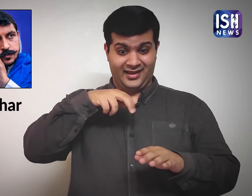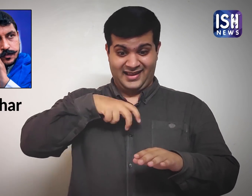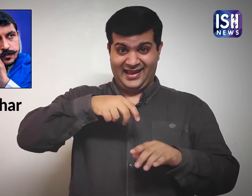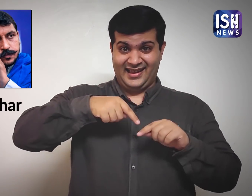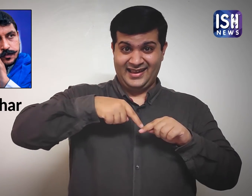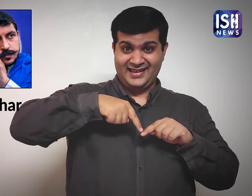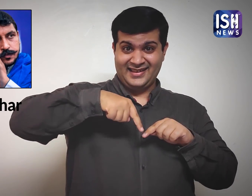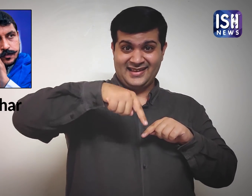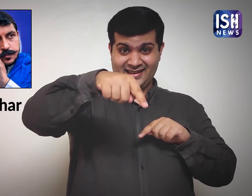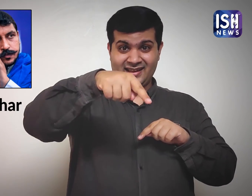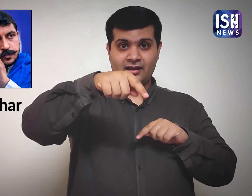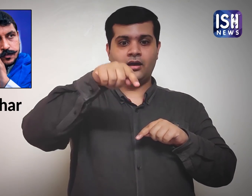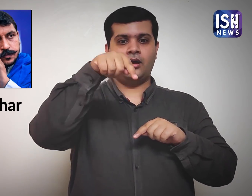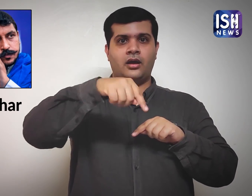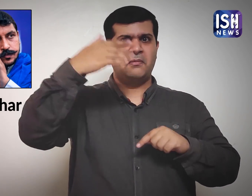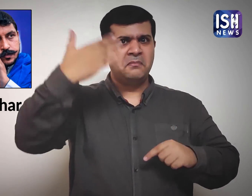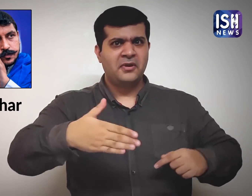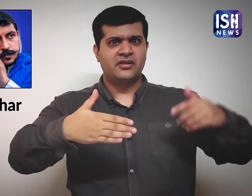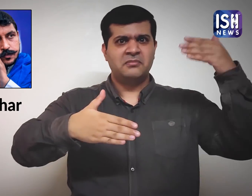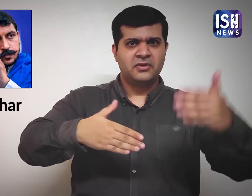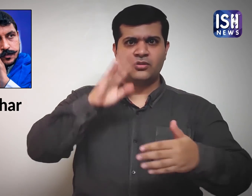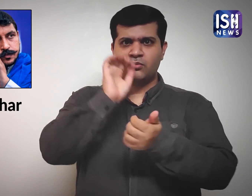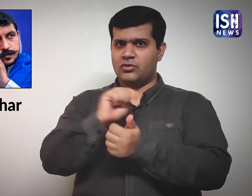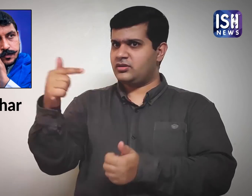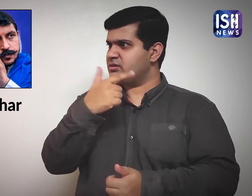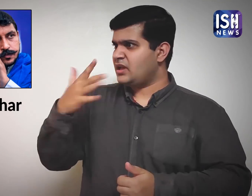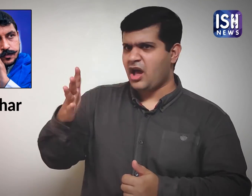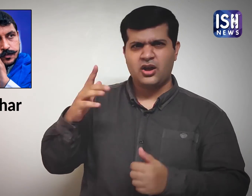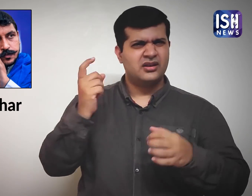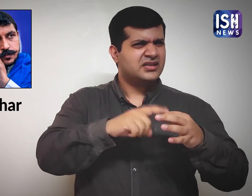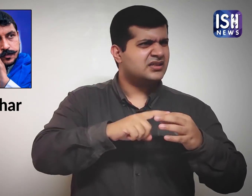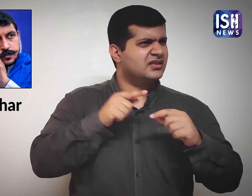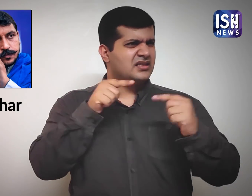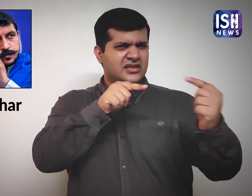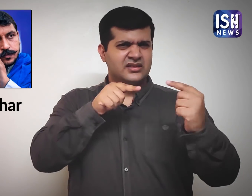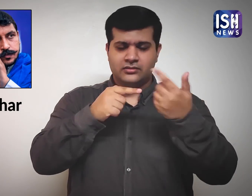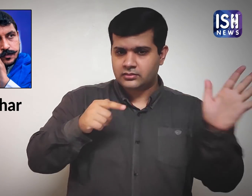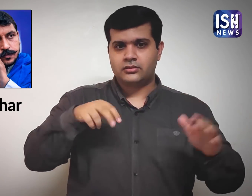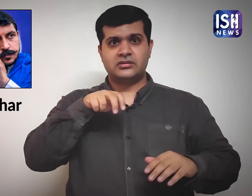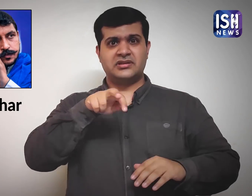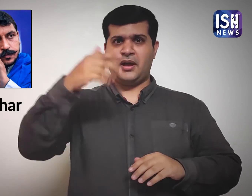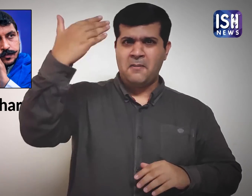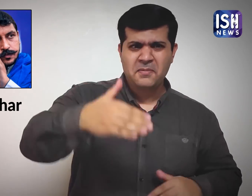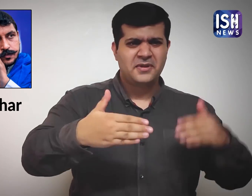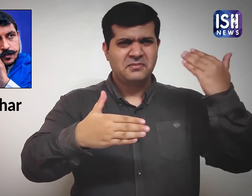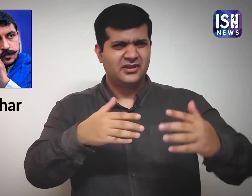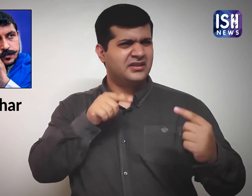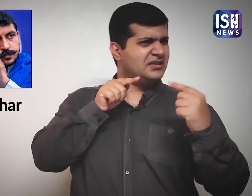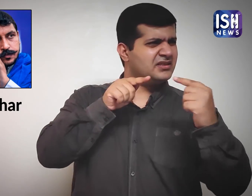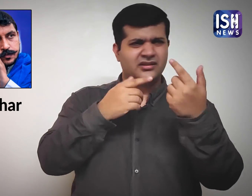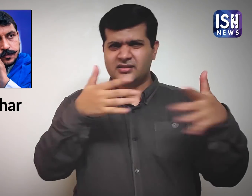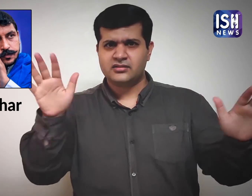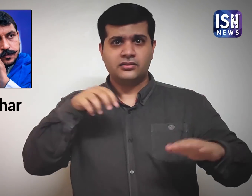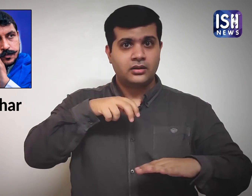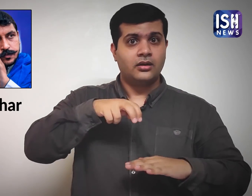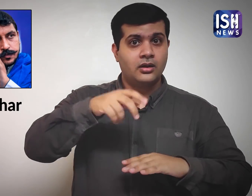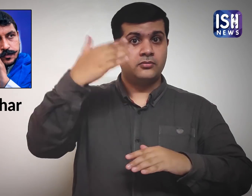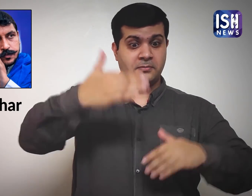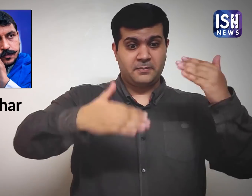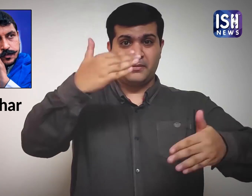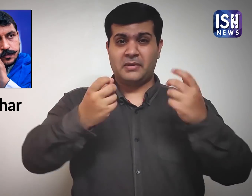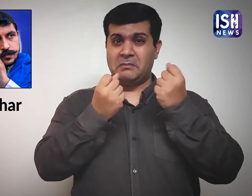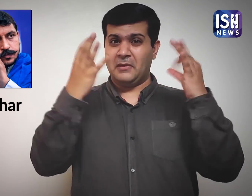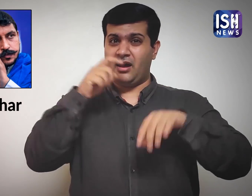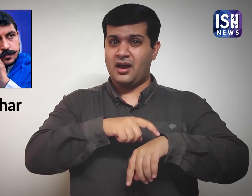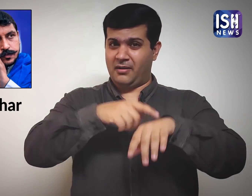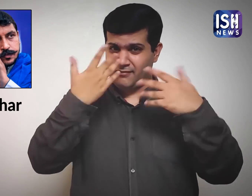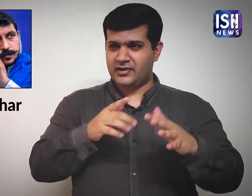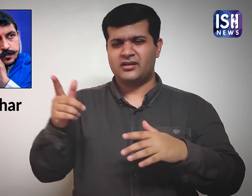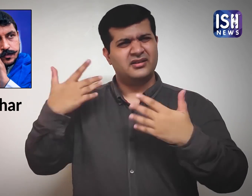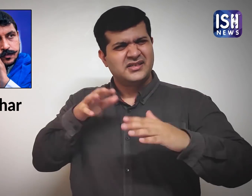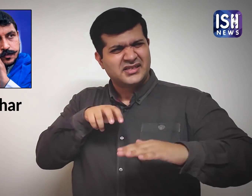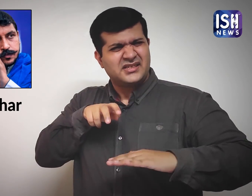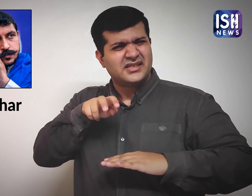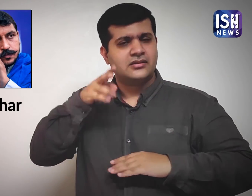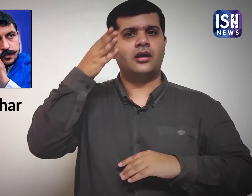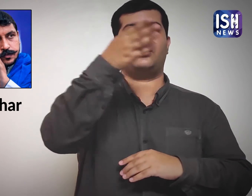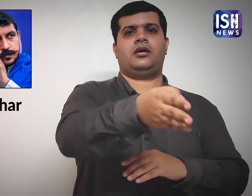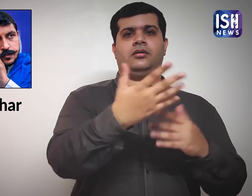Along the way, he was stopped many times. But he continued marching.